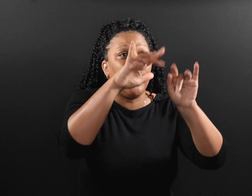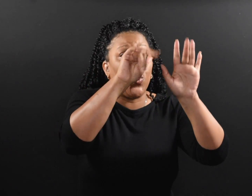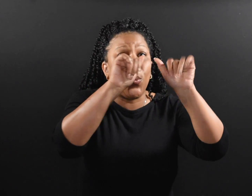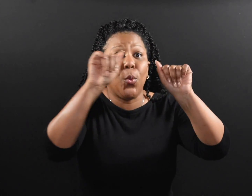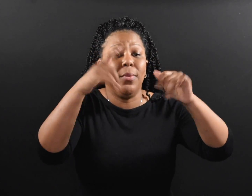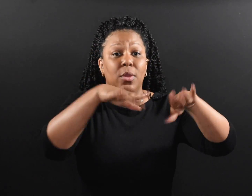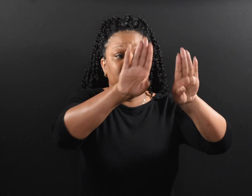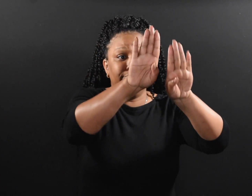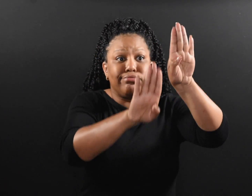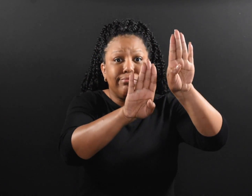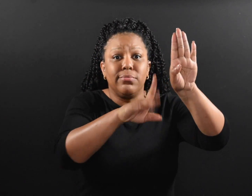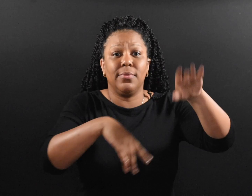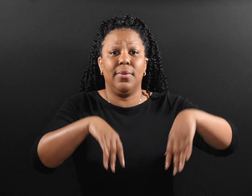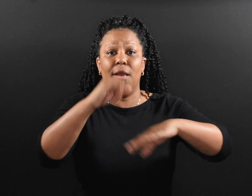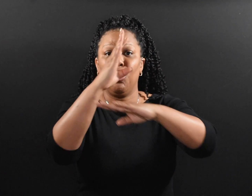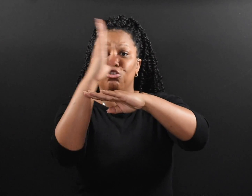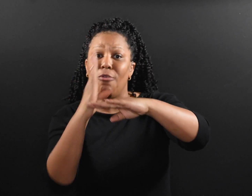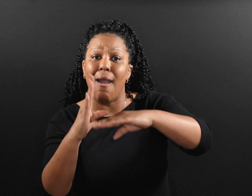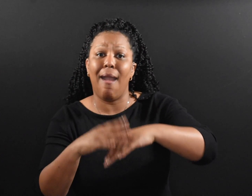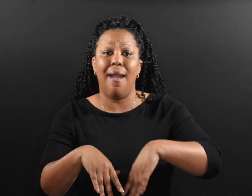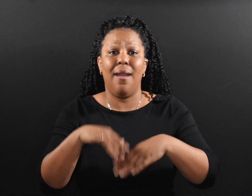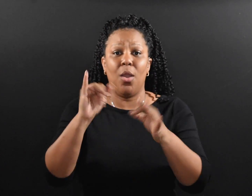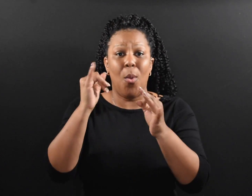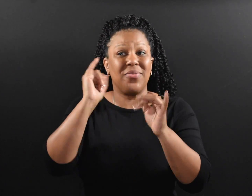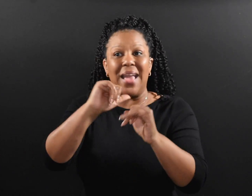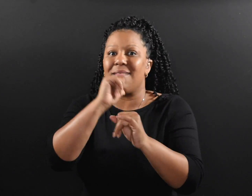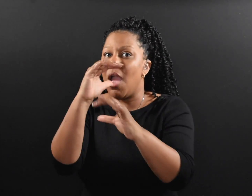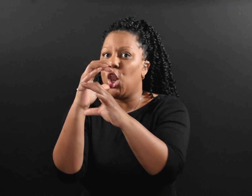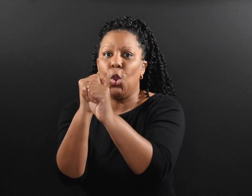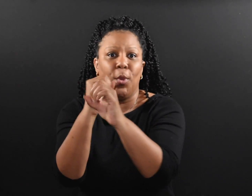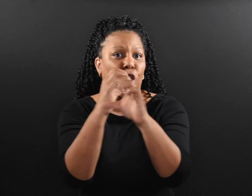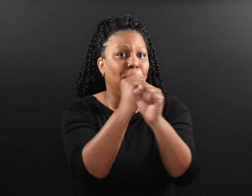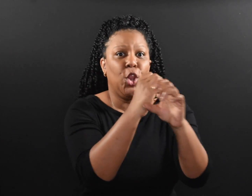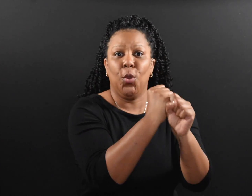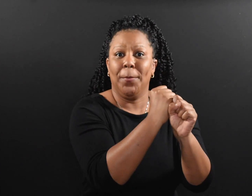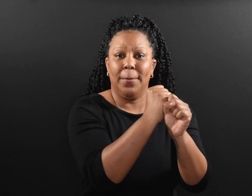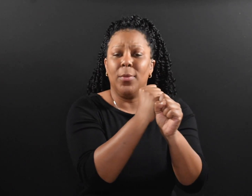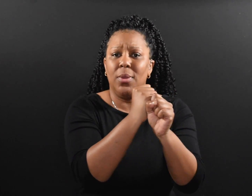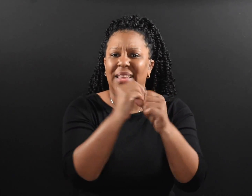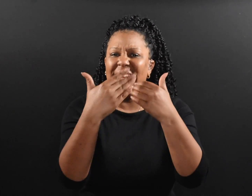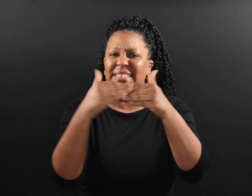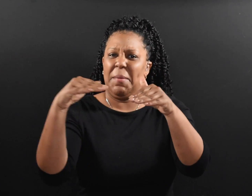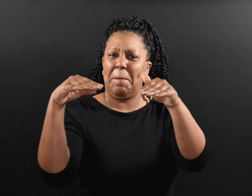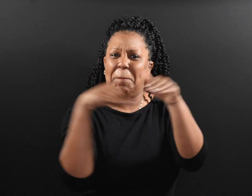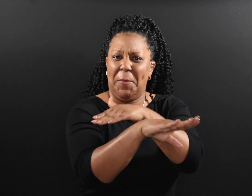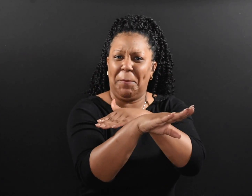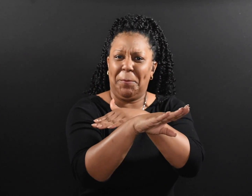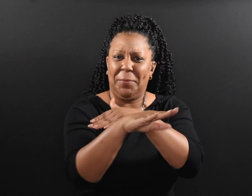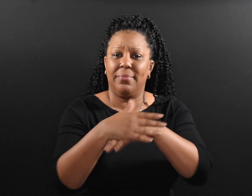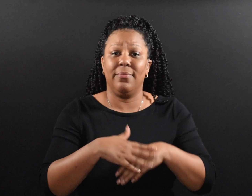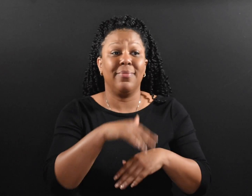soil and the home. These may include cracks in the concrete slab, floor-wall joints,